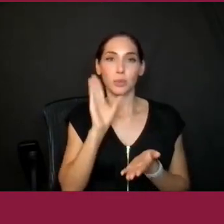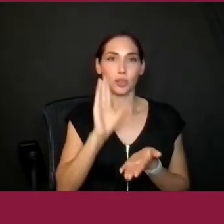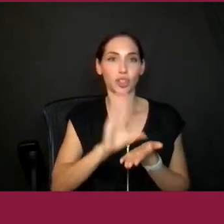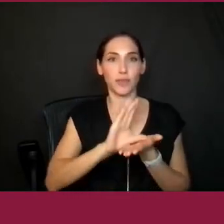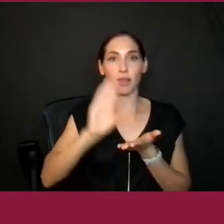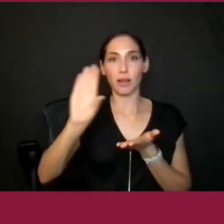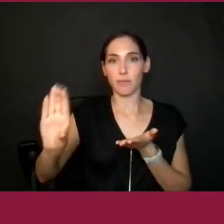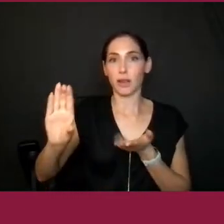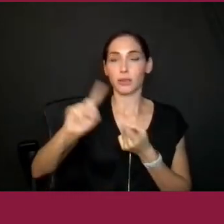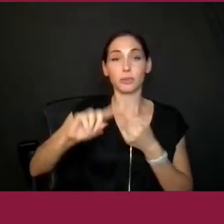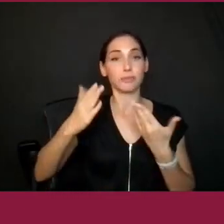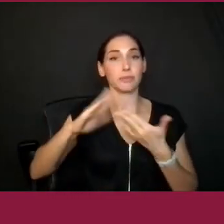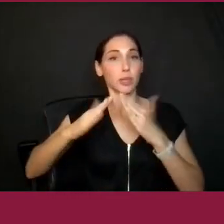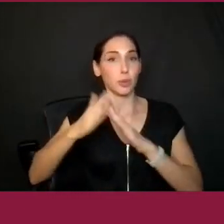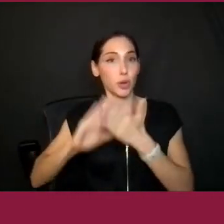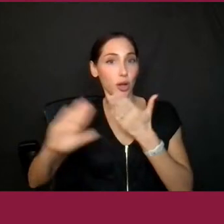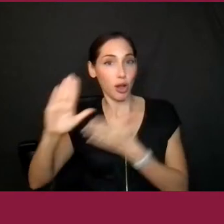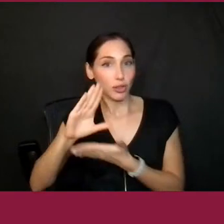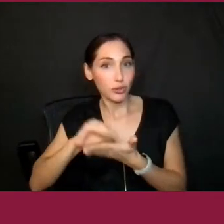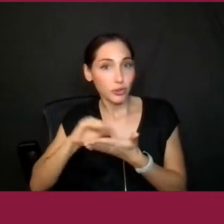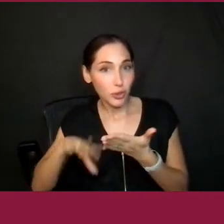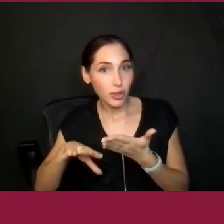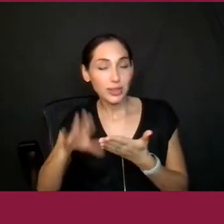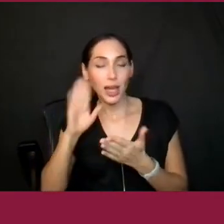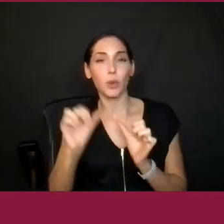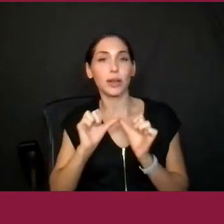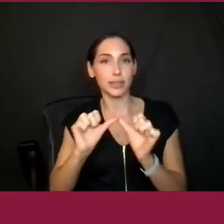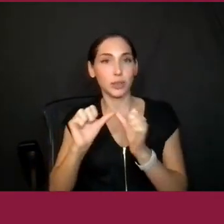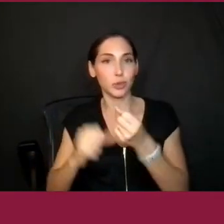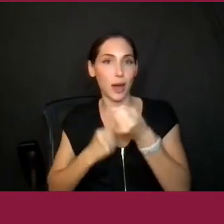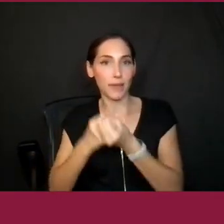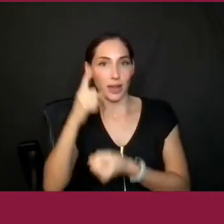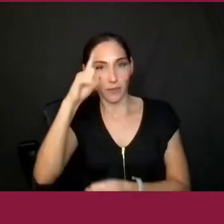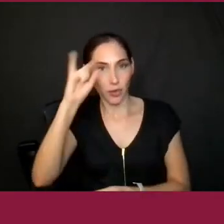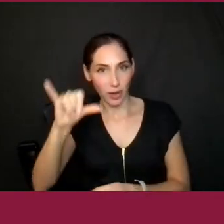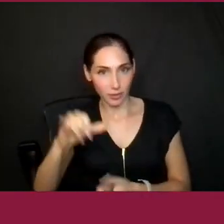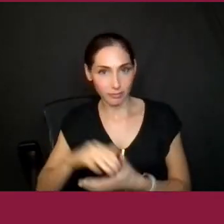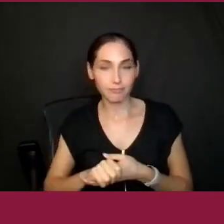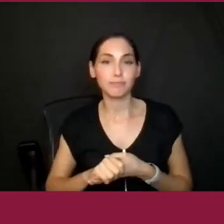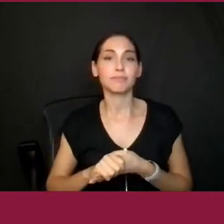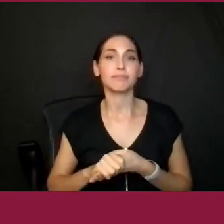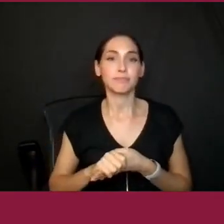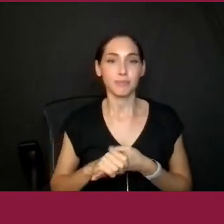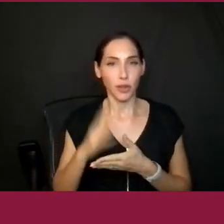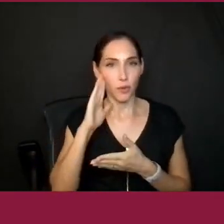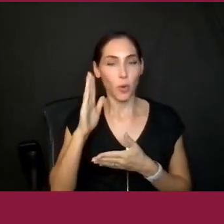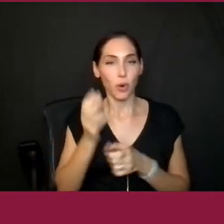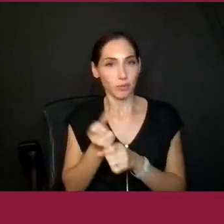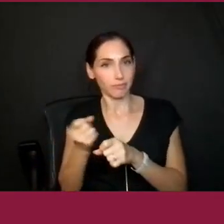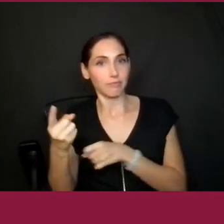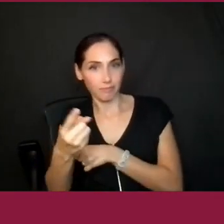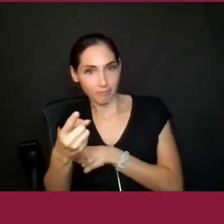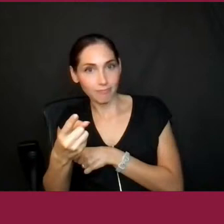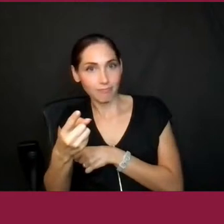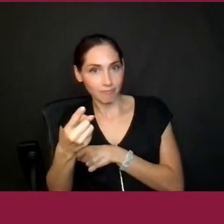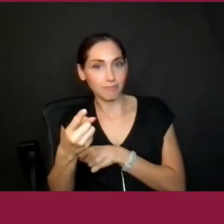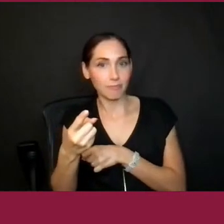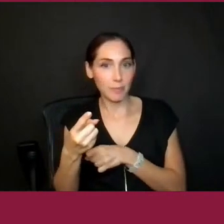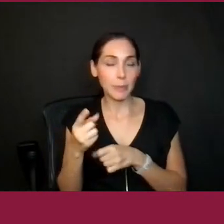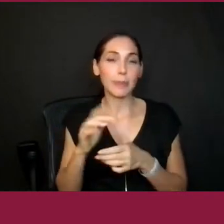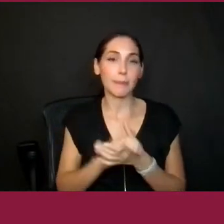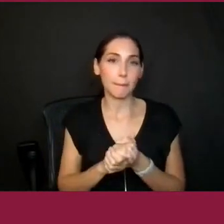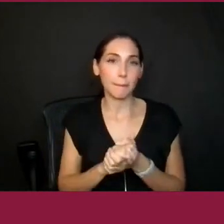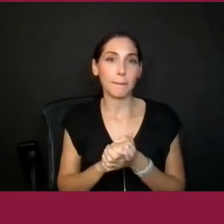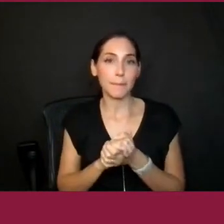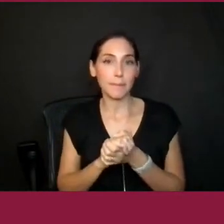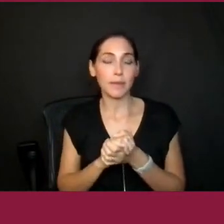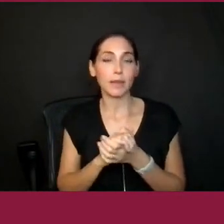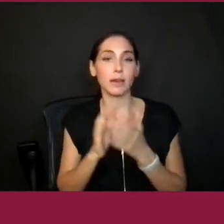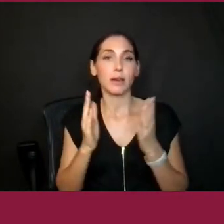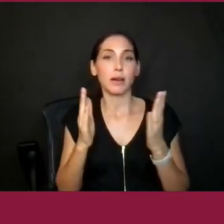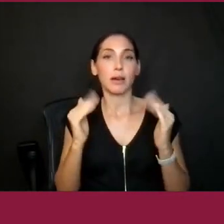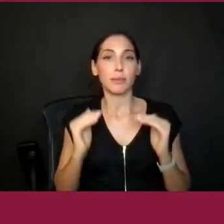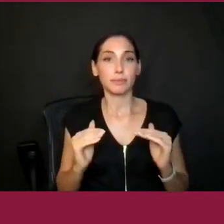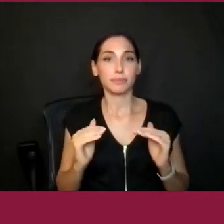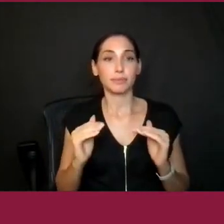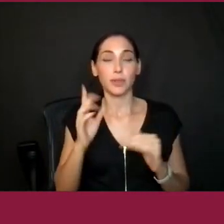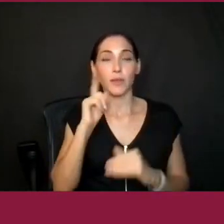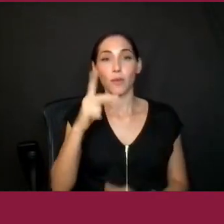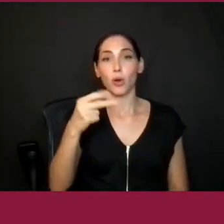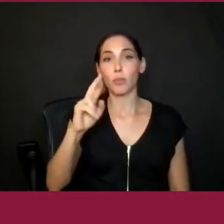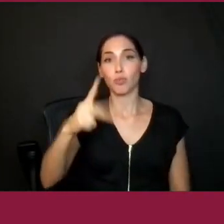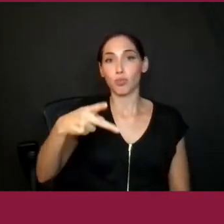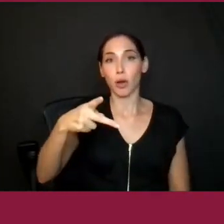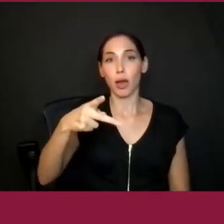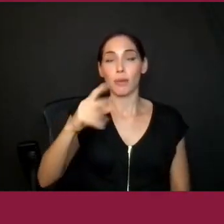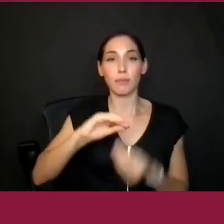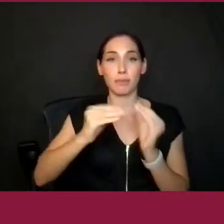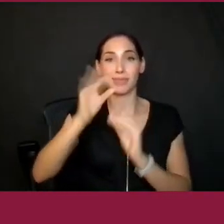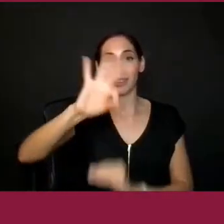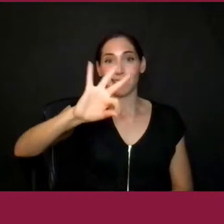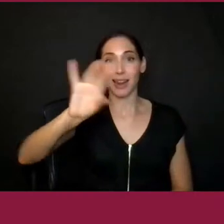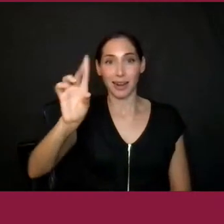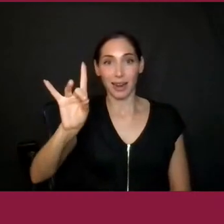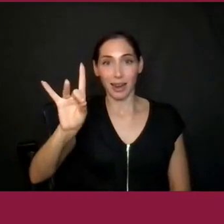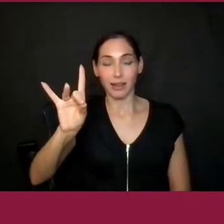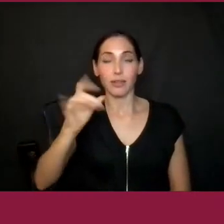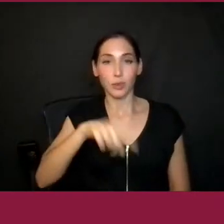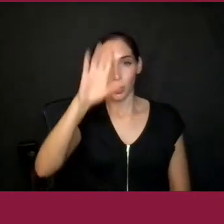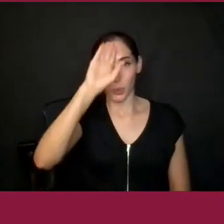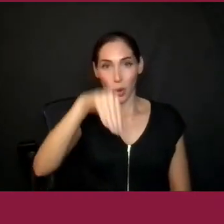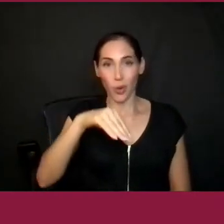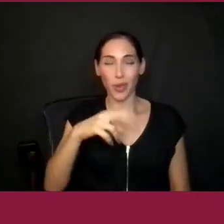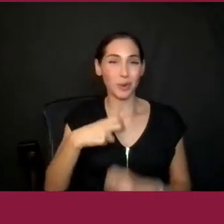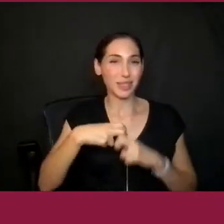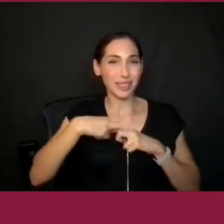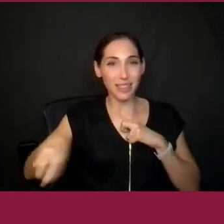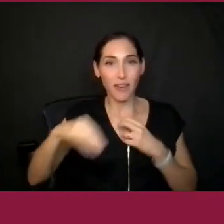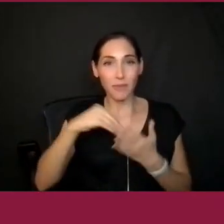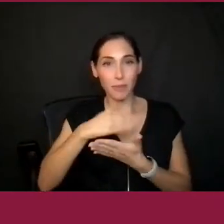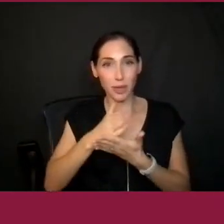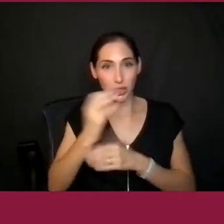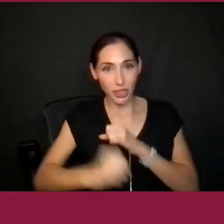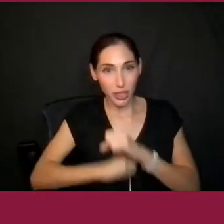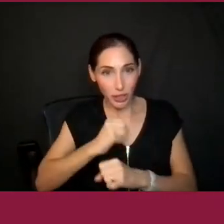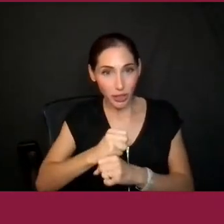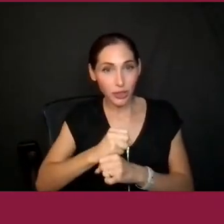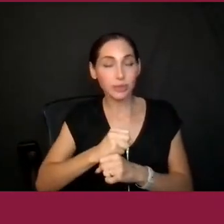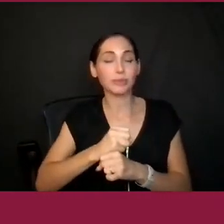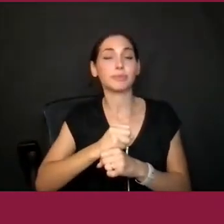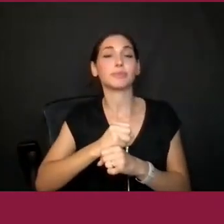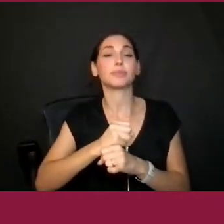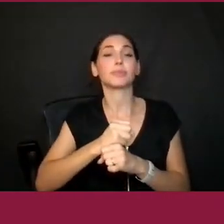community college students, and we'll continue to advocate for that. Um, in the coming year. Um, over Proposition 98, as you know it was a tough budget year, um,